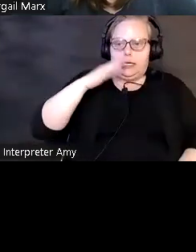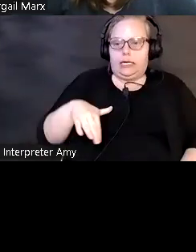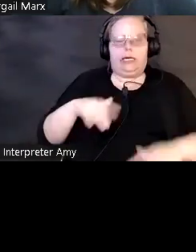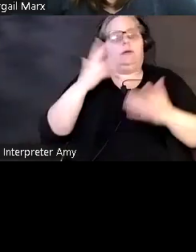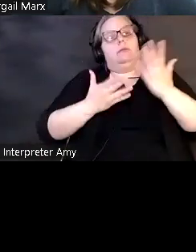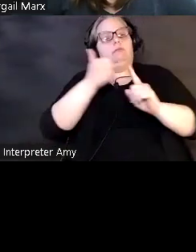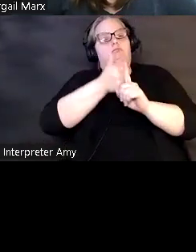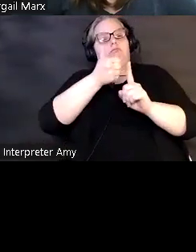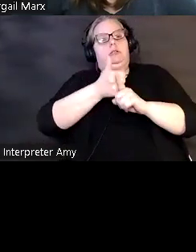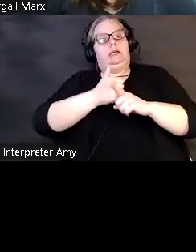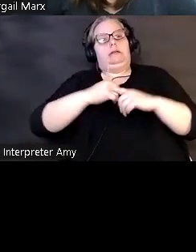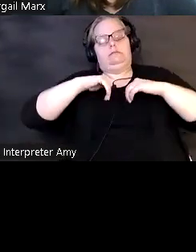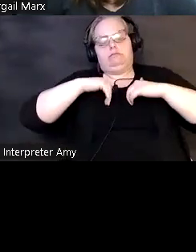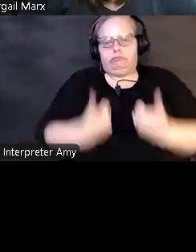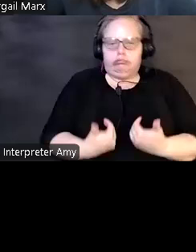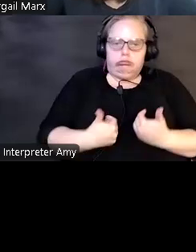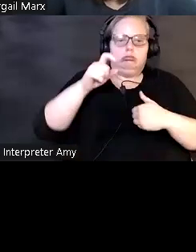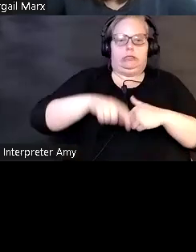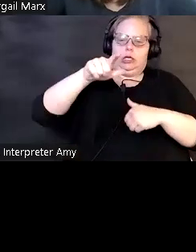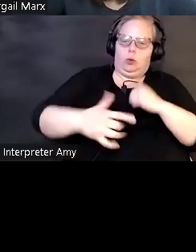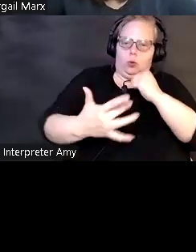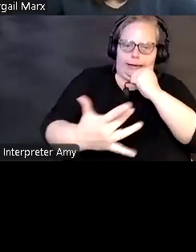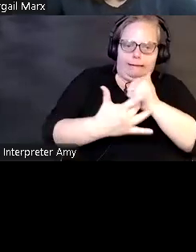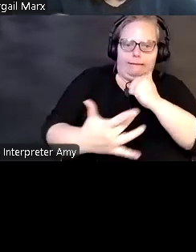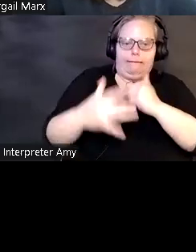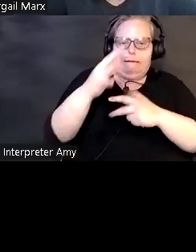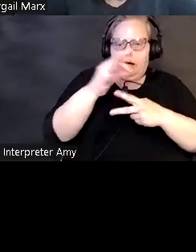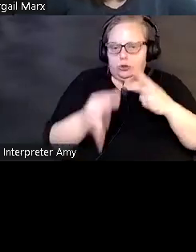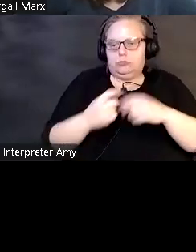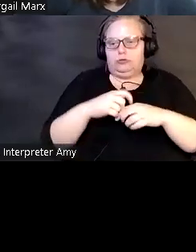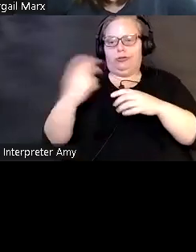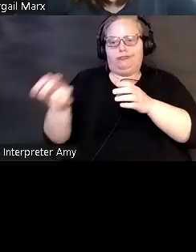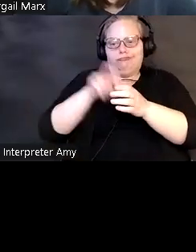tech option or you're traveling in a vehicle or something and can't have your device out,